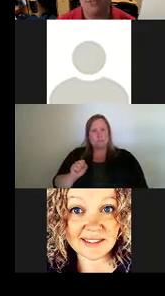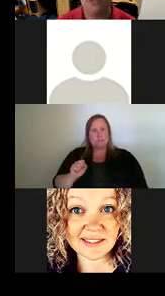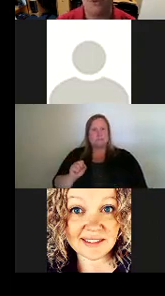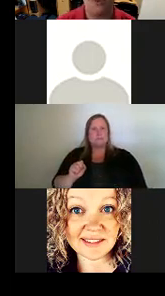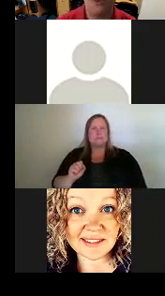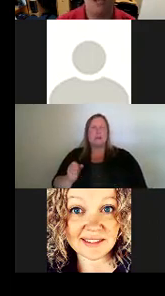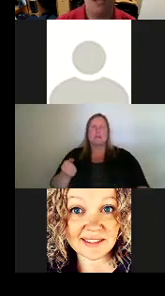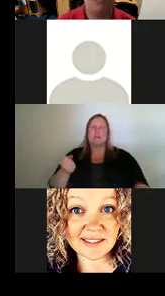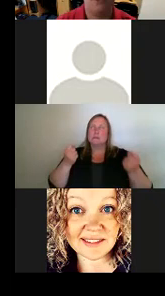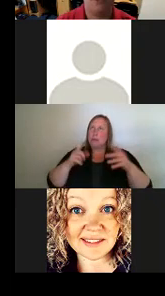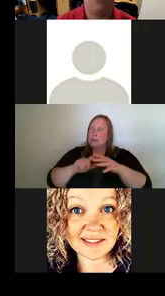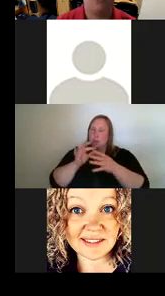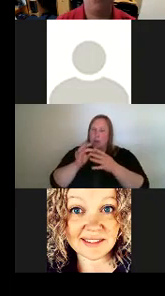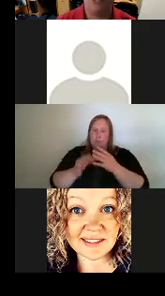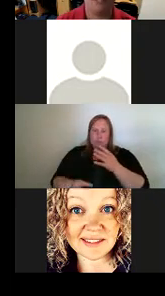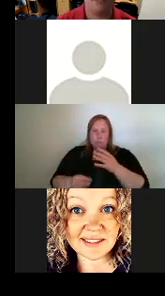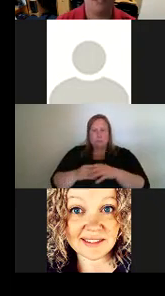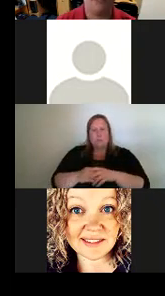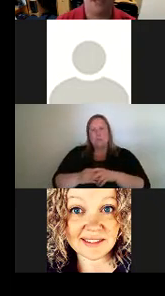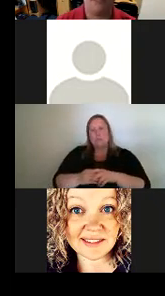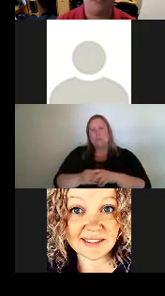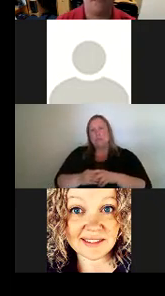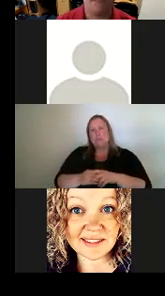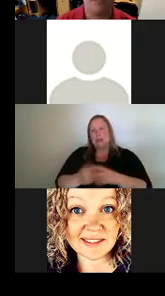I WOULD LOOK AT SOME OF THE OTHER OPTIONS THAT ARE LESS